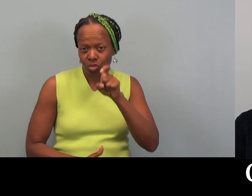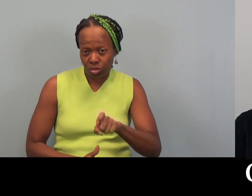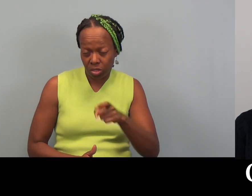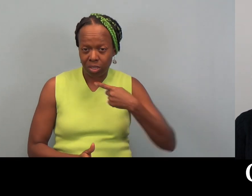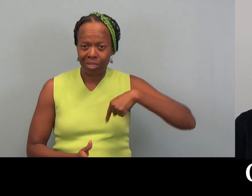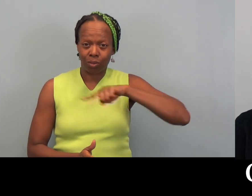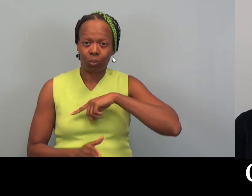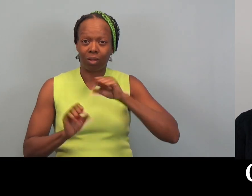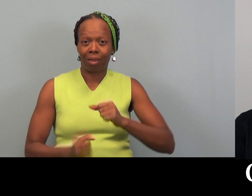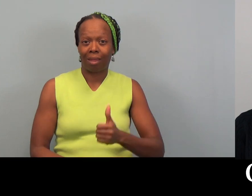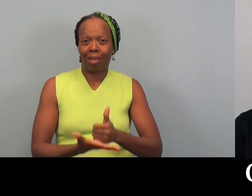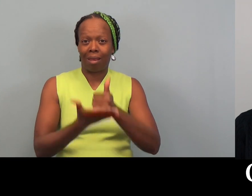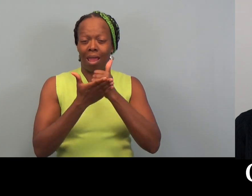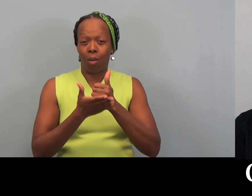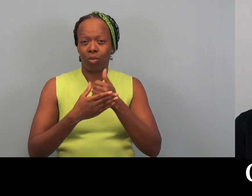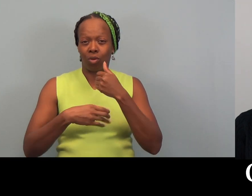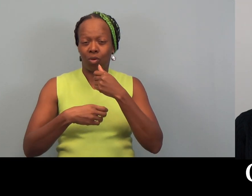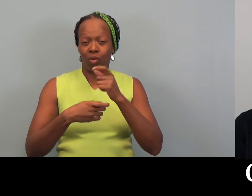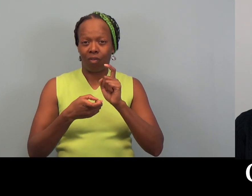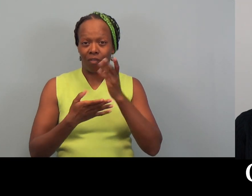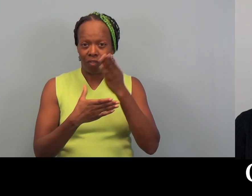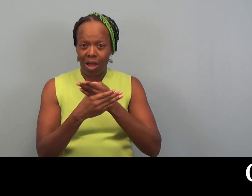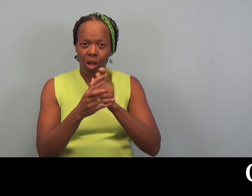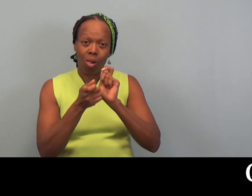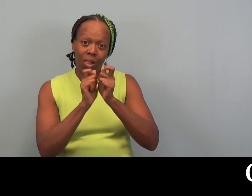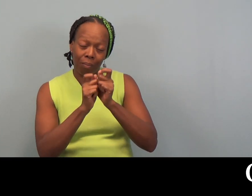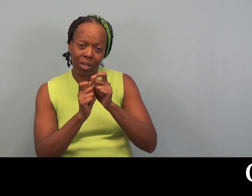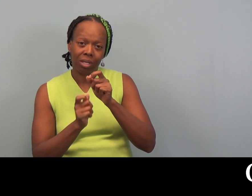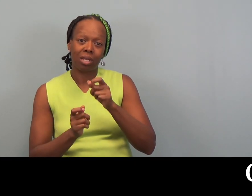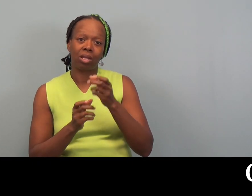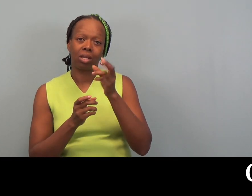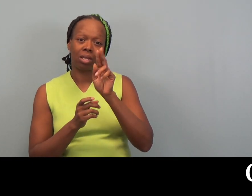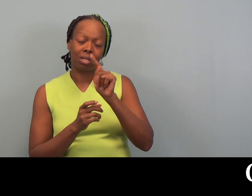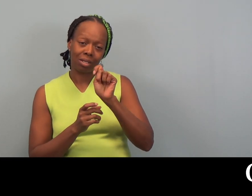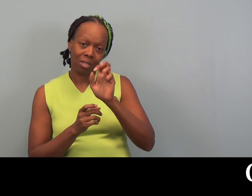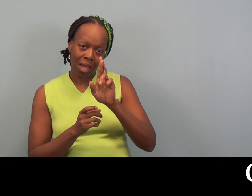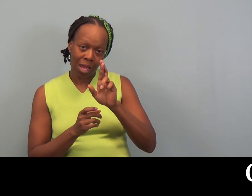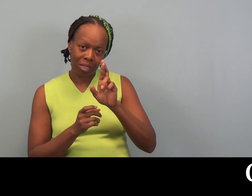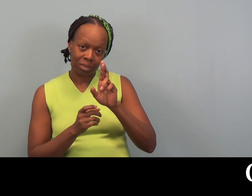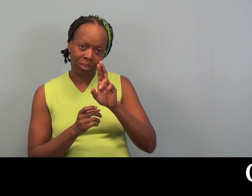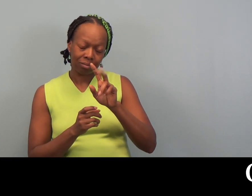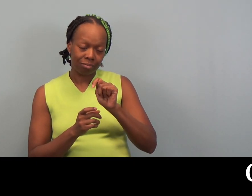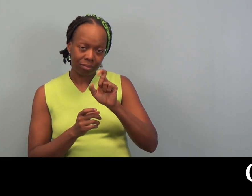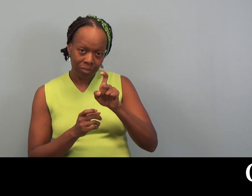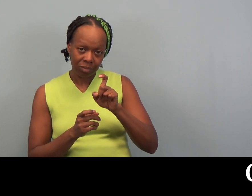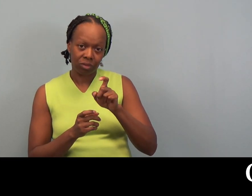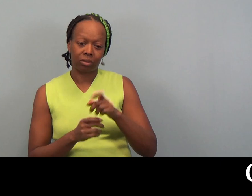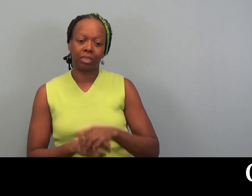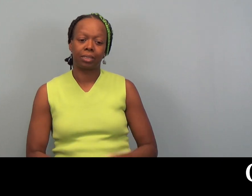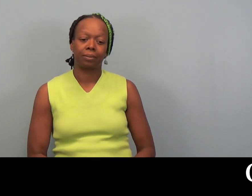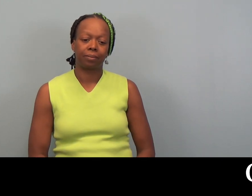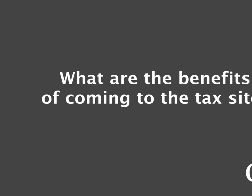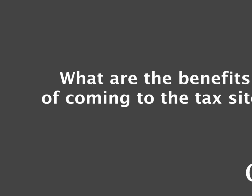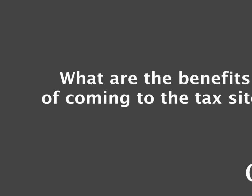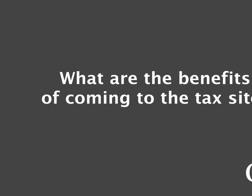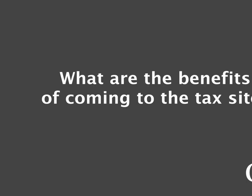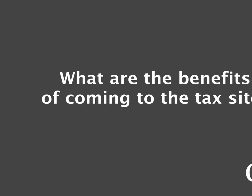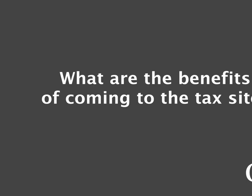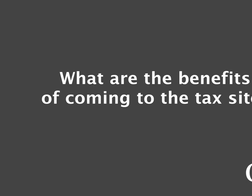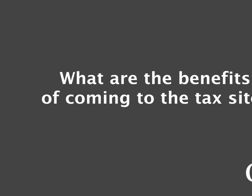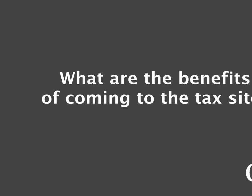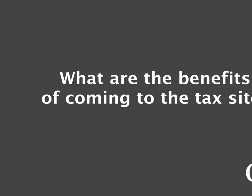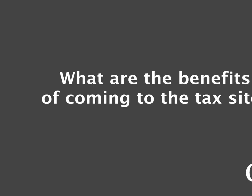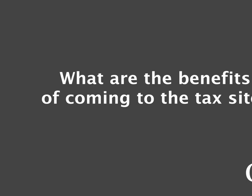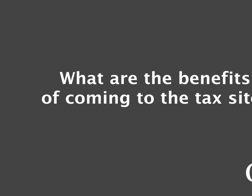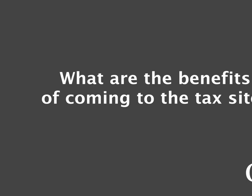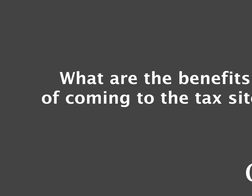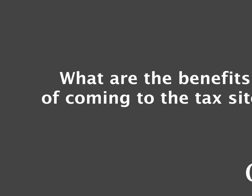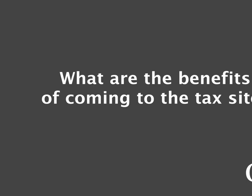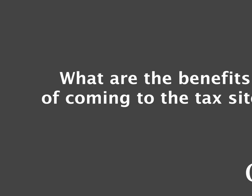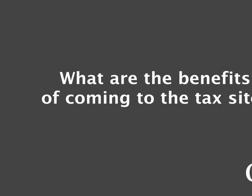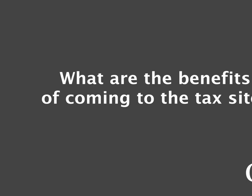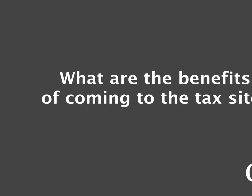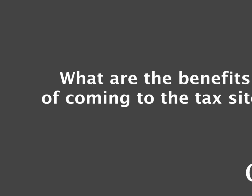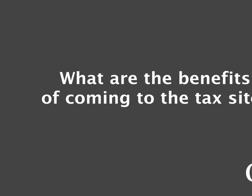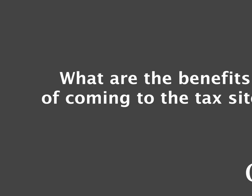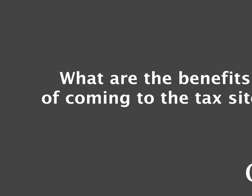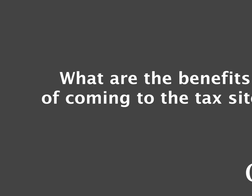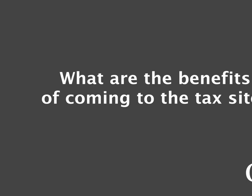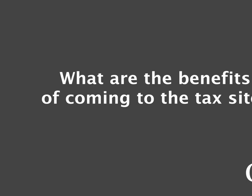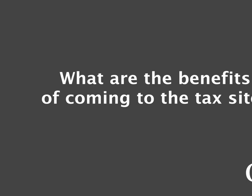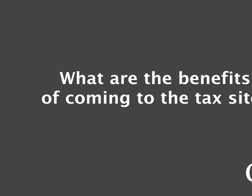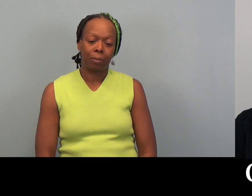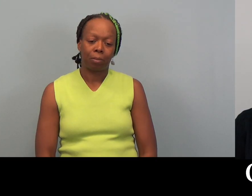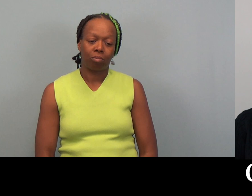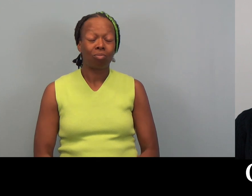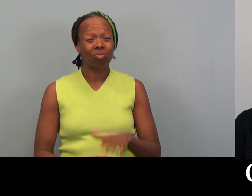we can help you file an amended return.